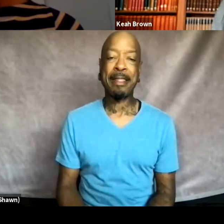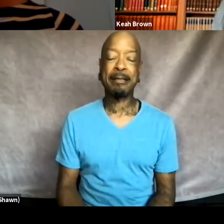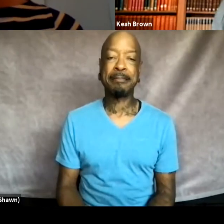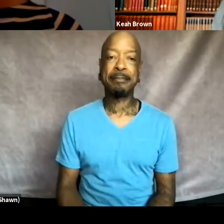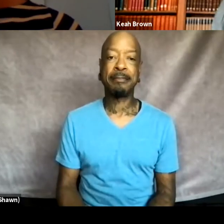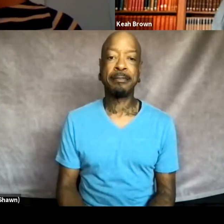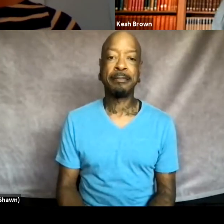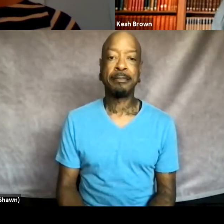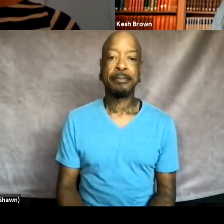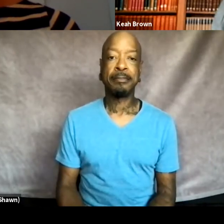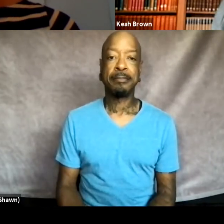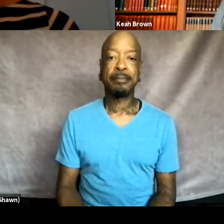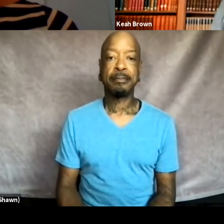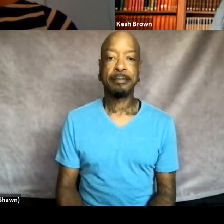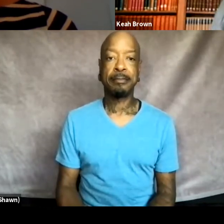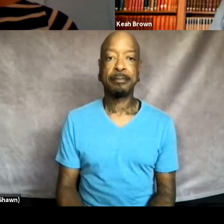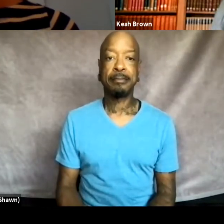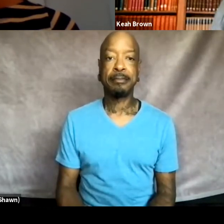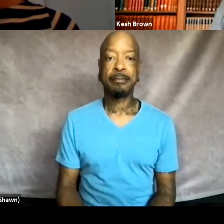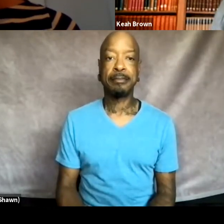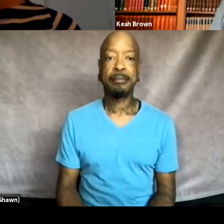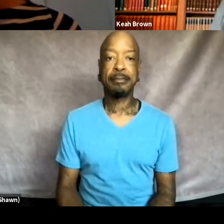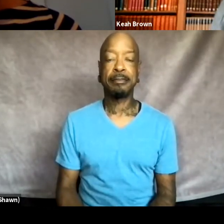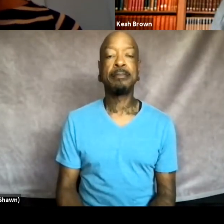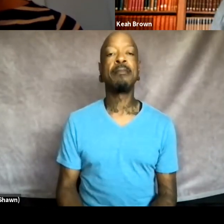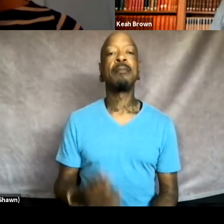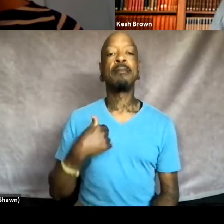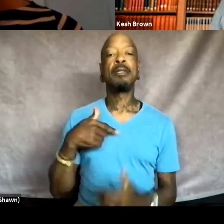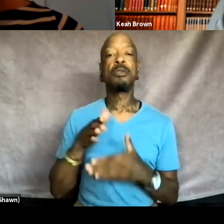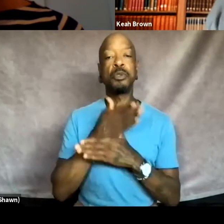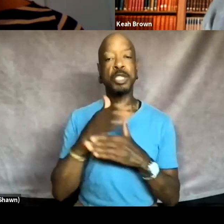Nicole Redding (she/her): So I just want to share a couple comments with you there's somebody